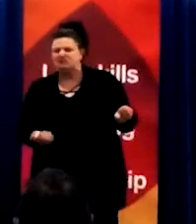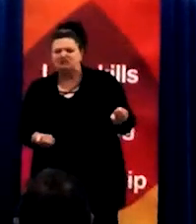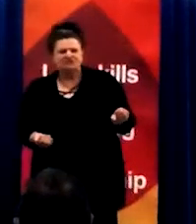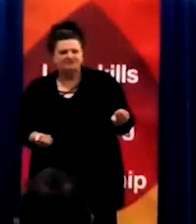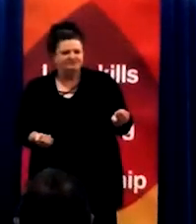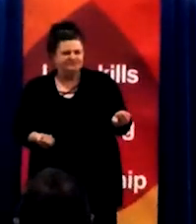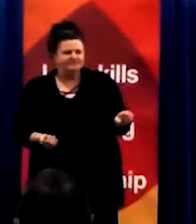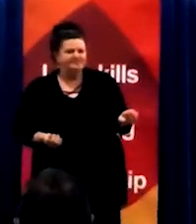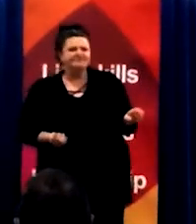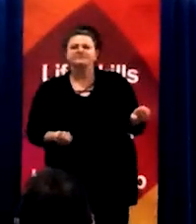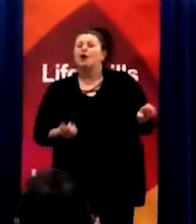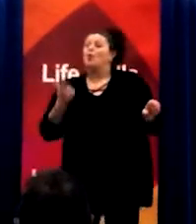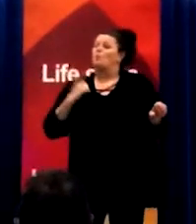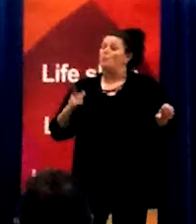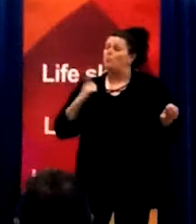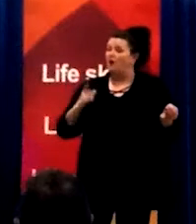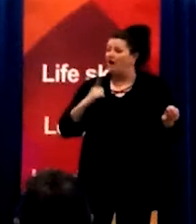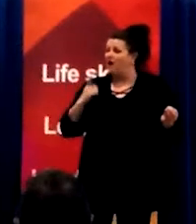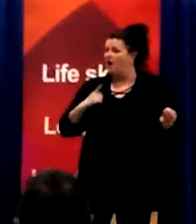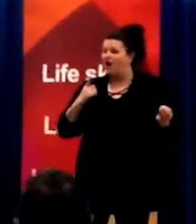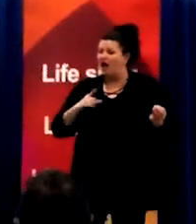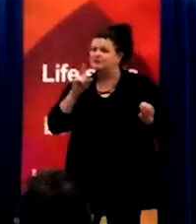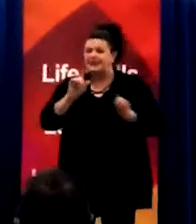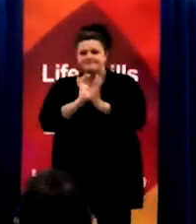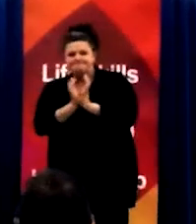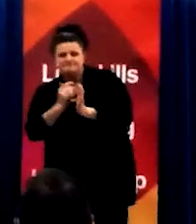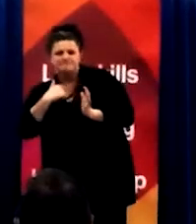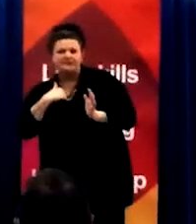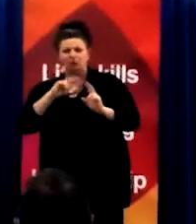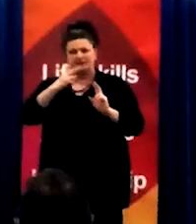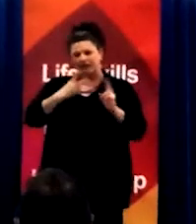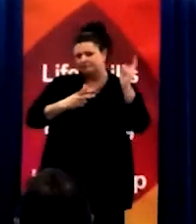The other reason that convinced me to get a second implant was that a few of my friends